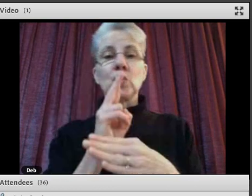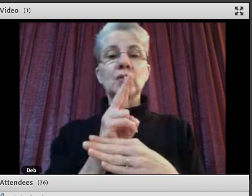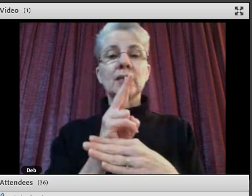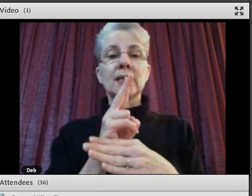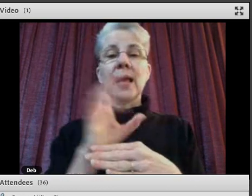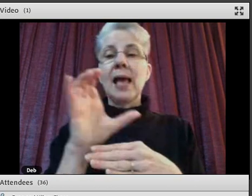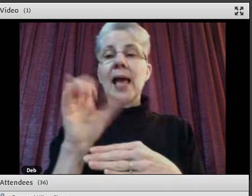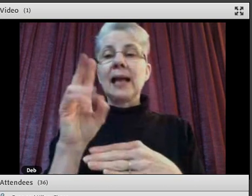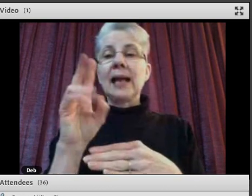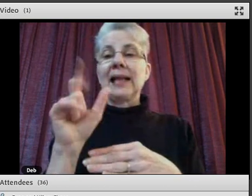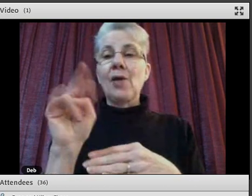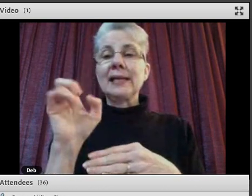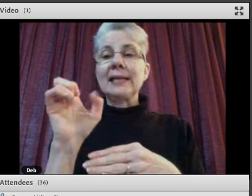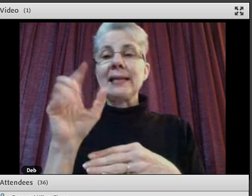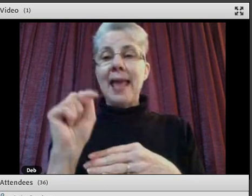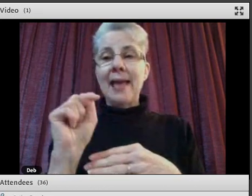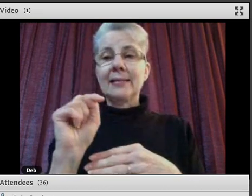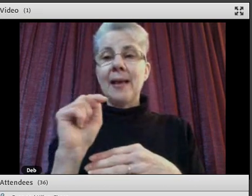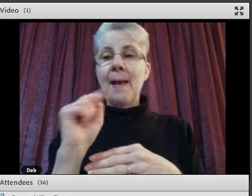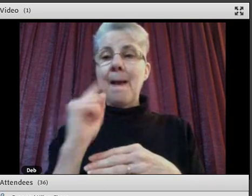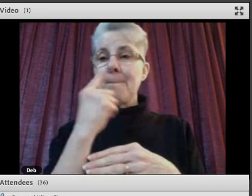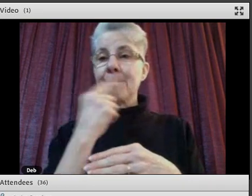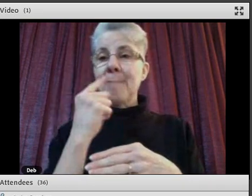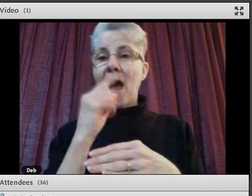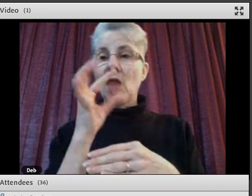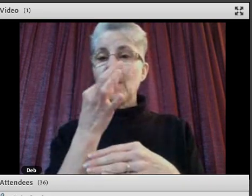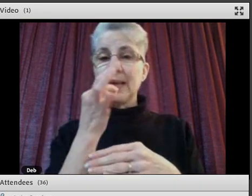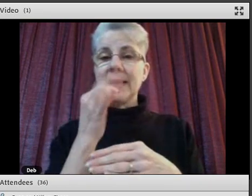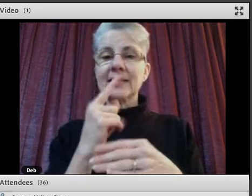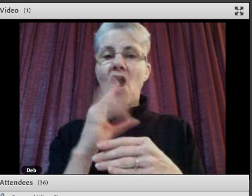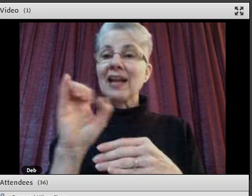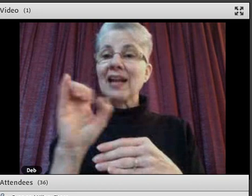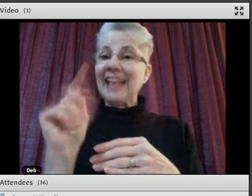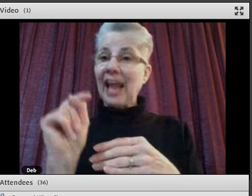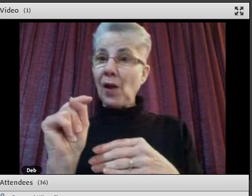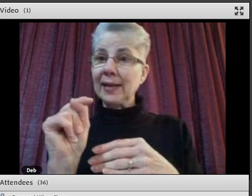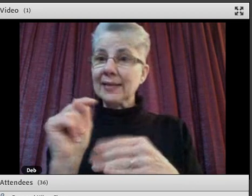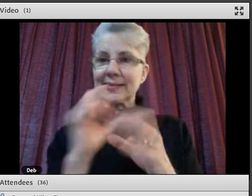a clarinet mouthpiece on a carrot clarinet.